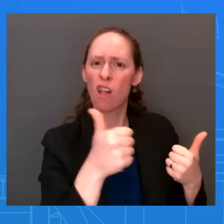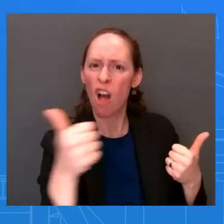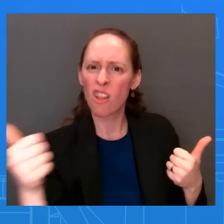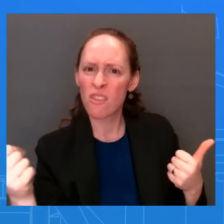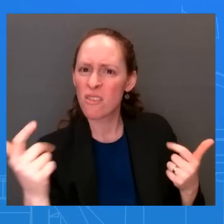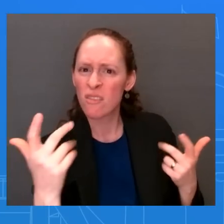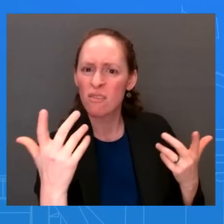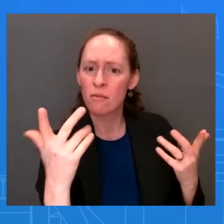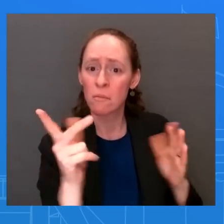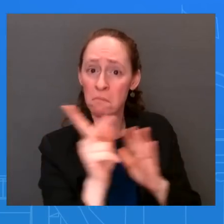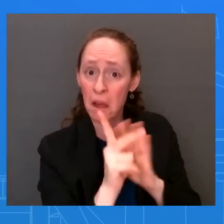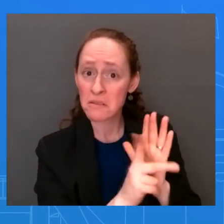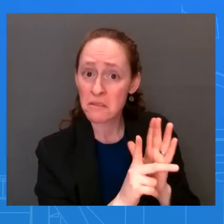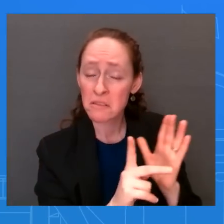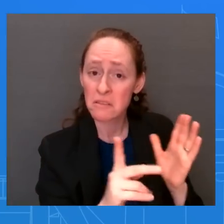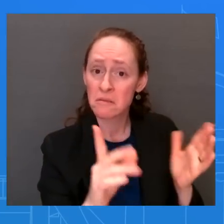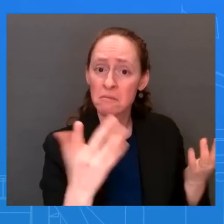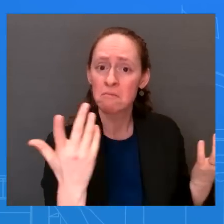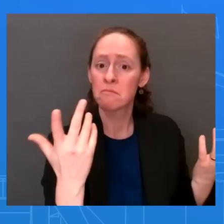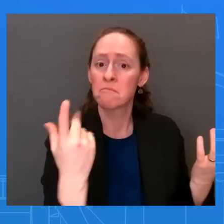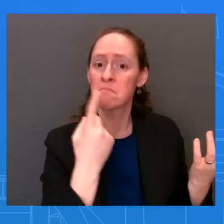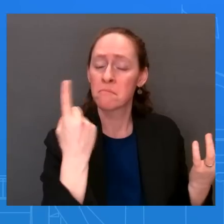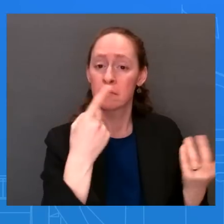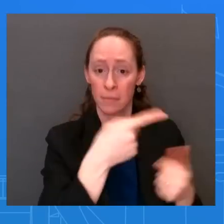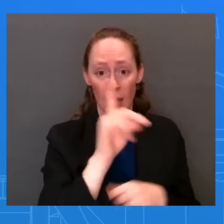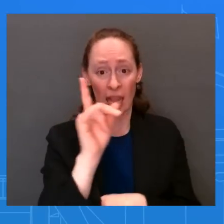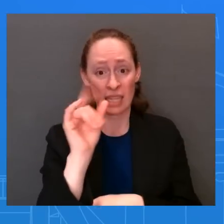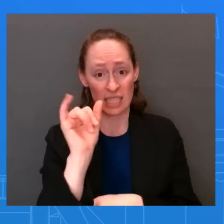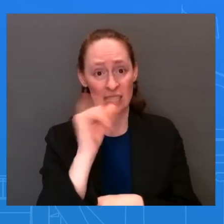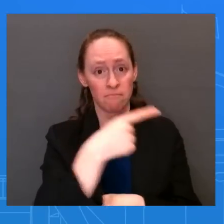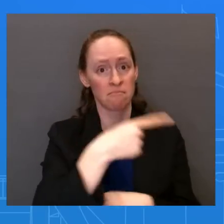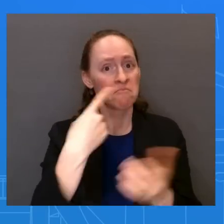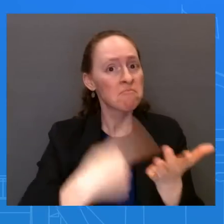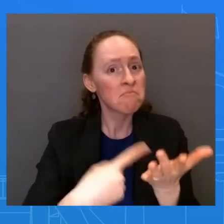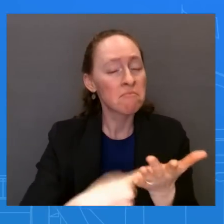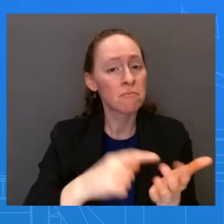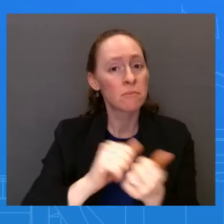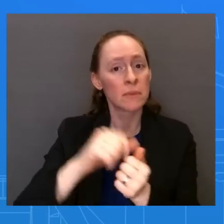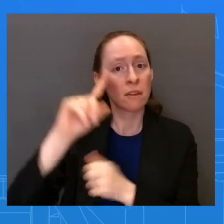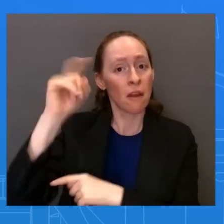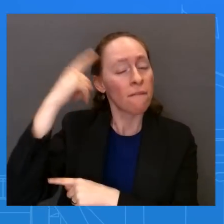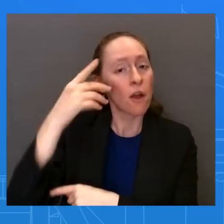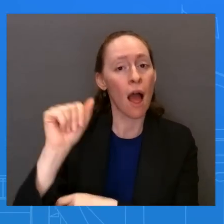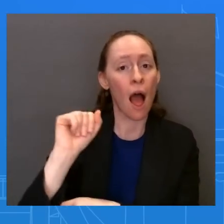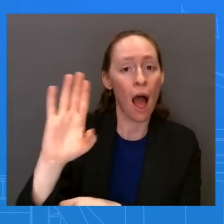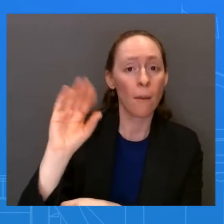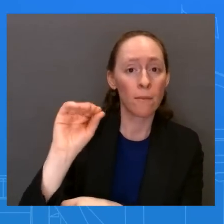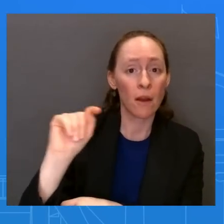to follow up on the governor's requests? Ms. Jean-Pierre: Don't have a -- I don't have a -- a conversation or a call to read out.